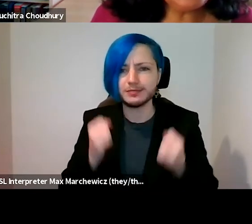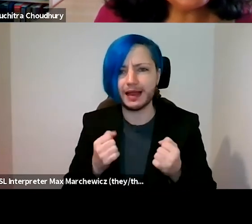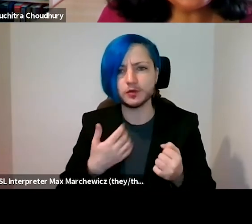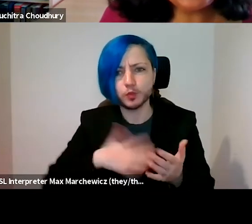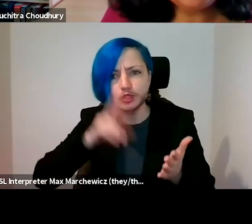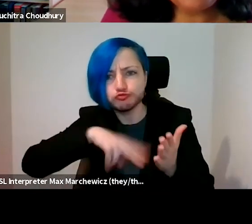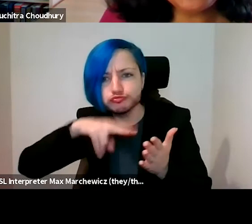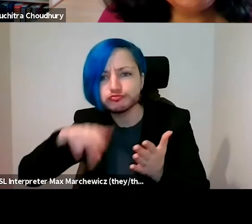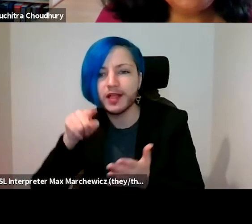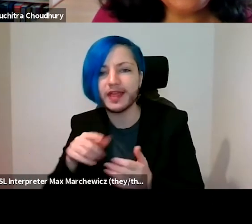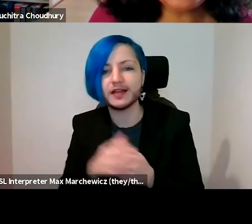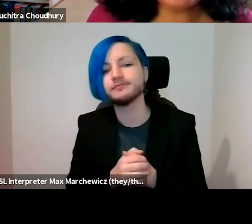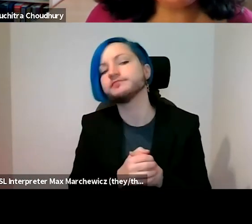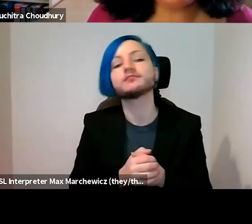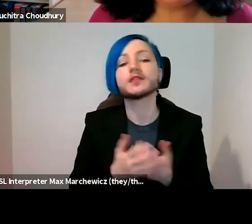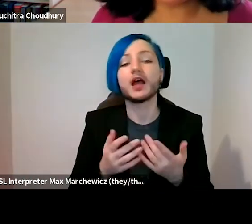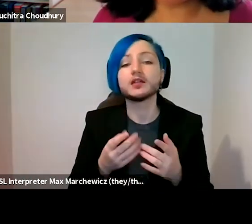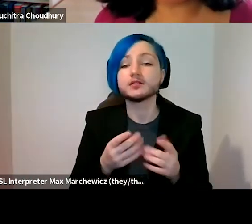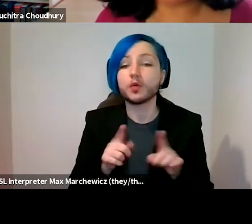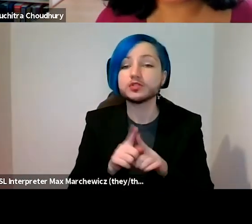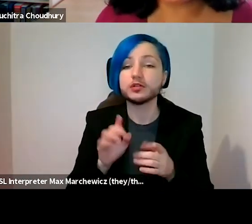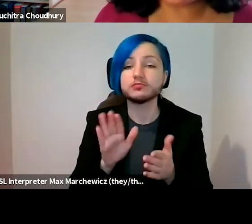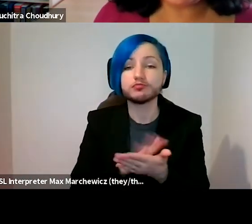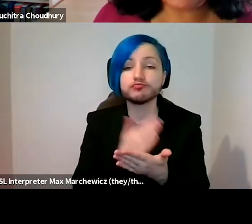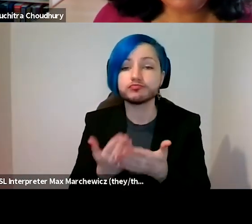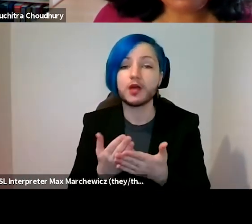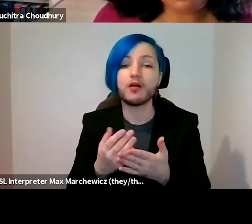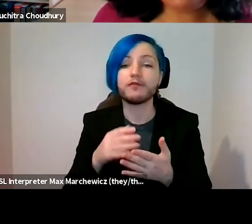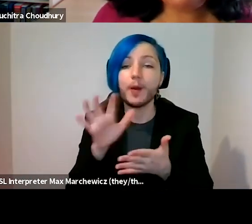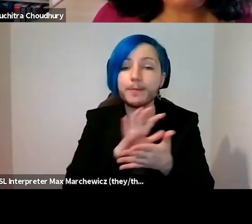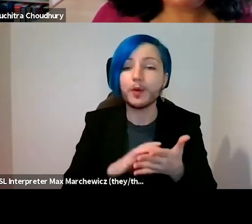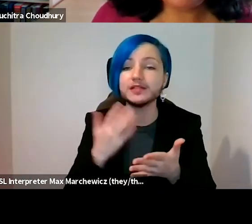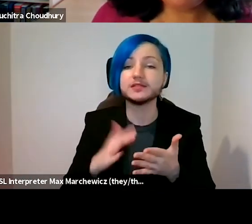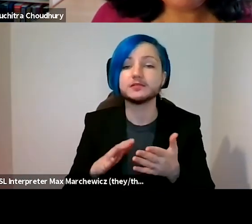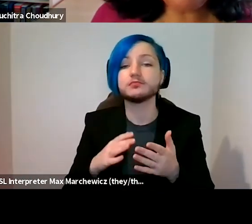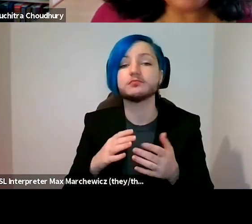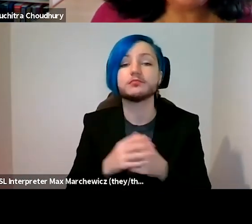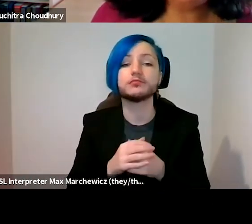Indeed, translations of Persian poets, such as Ferdowsi, Hafez, and Saadi were popular,